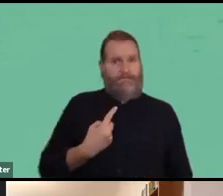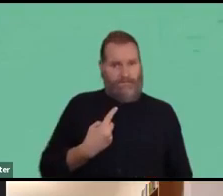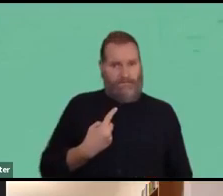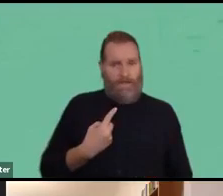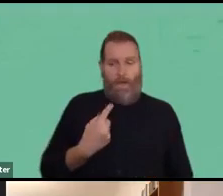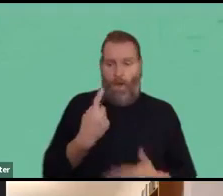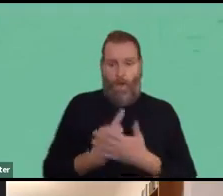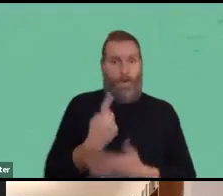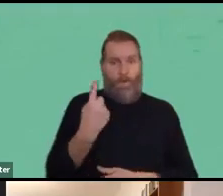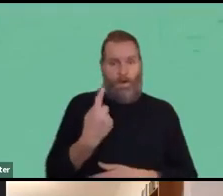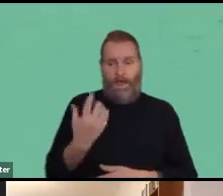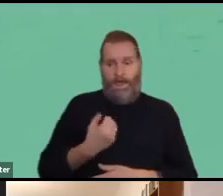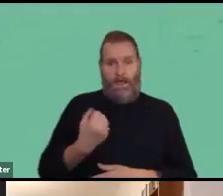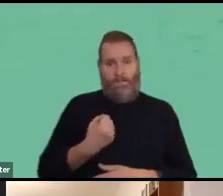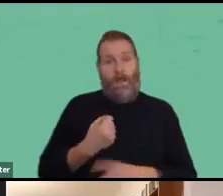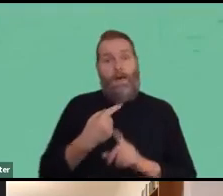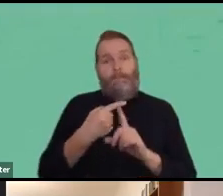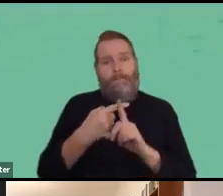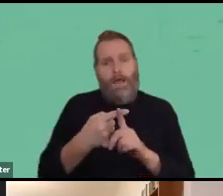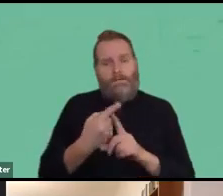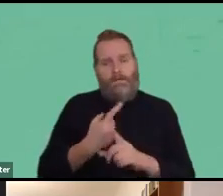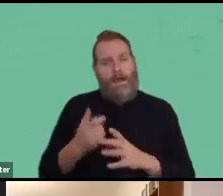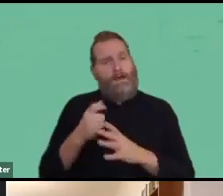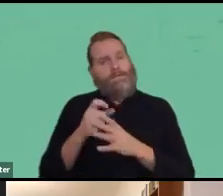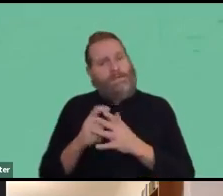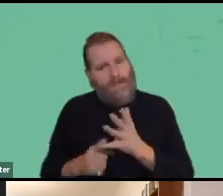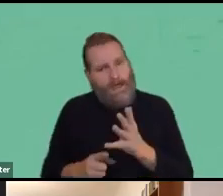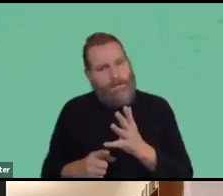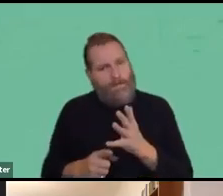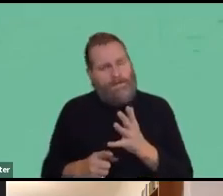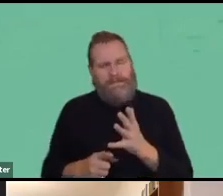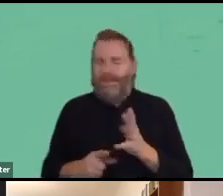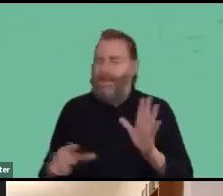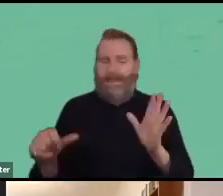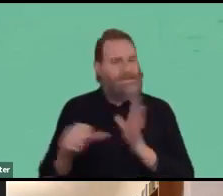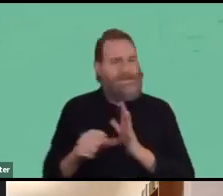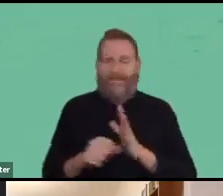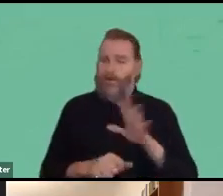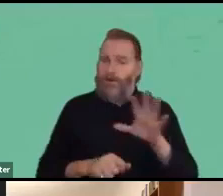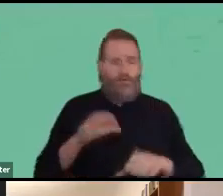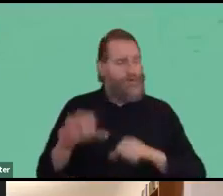disabled I struggle to cope with everyday life, I love my job but I can't survive much longer and